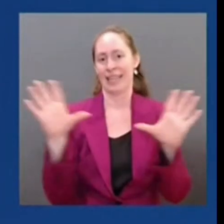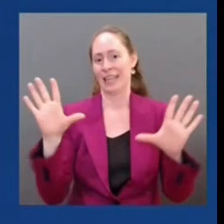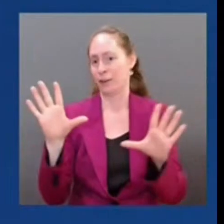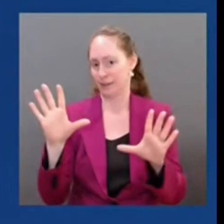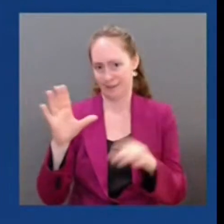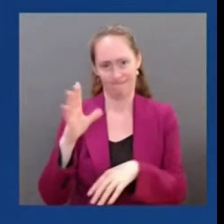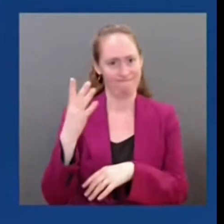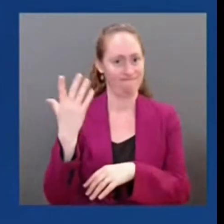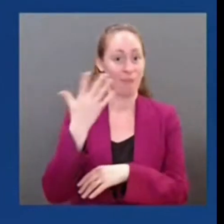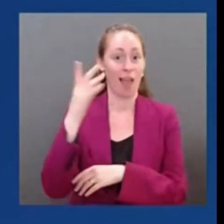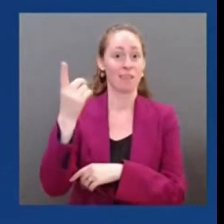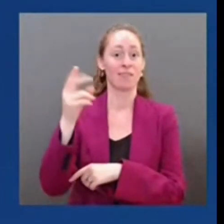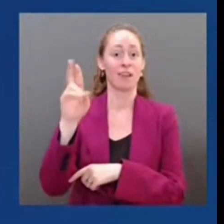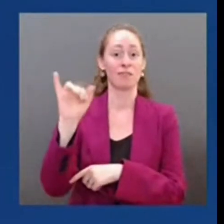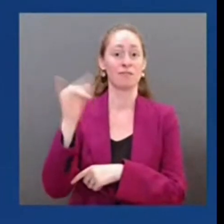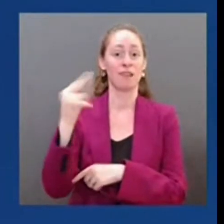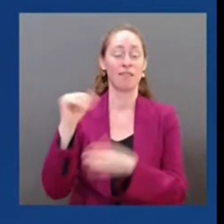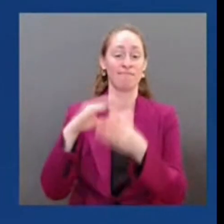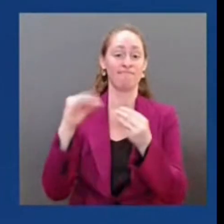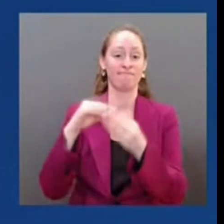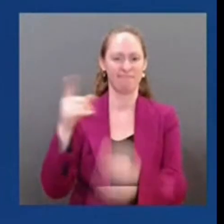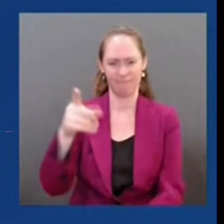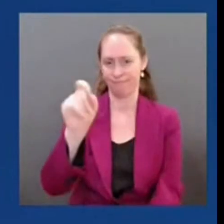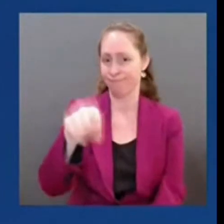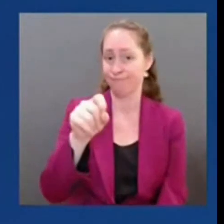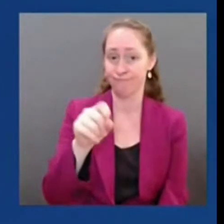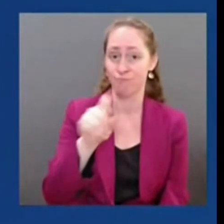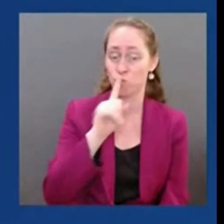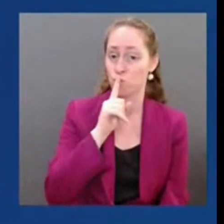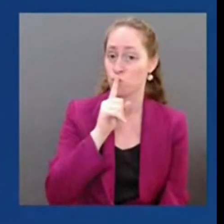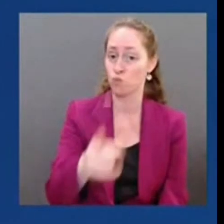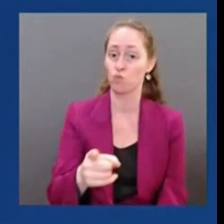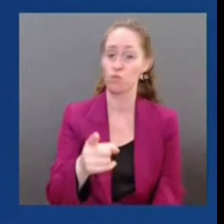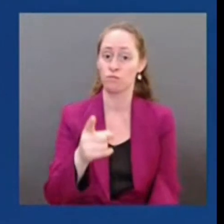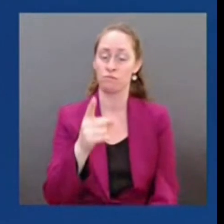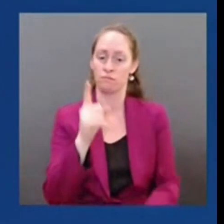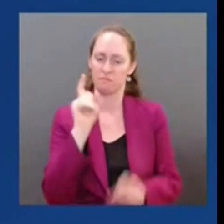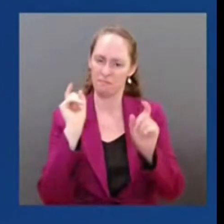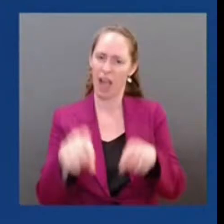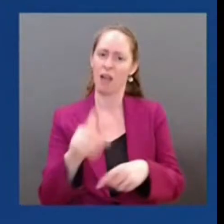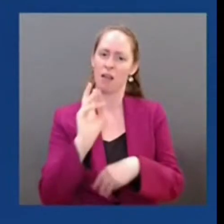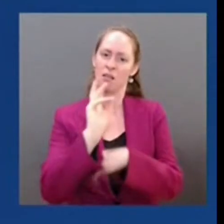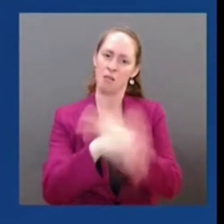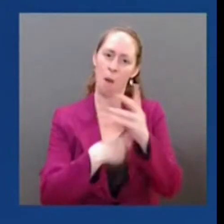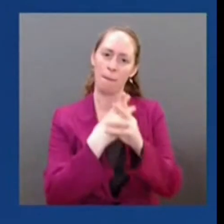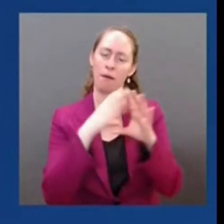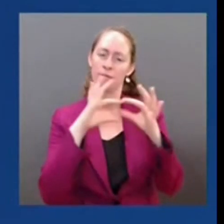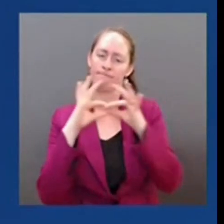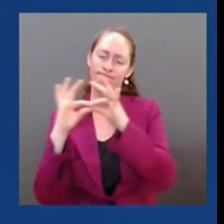A STRONG ARGUMENT FOR WHAT DR. JHA SAID ABOUT A GLOBAL PANDEMIC REQUIRES A GLOBAL